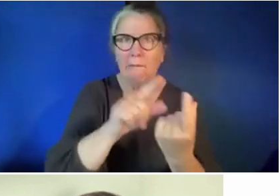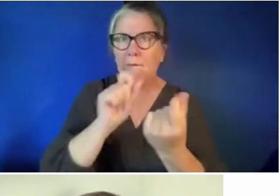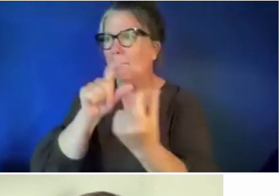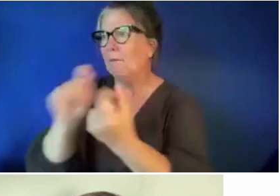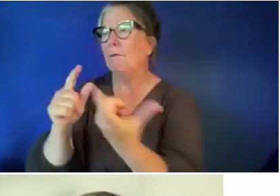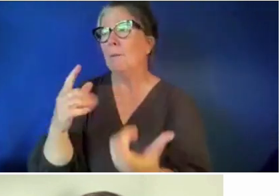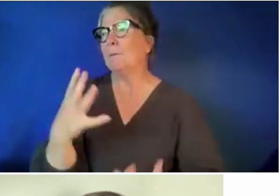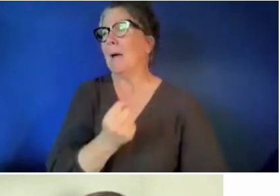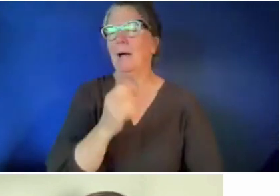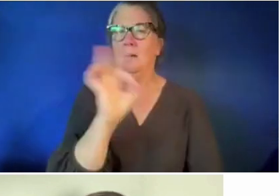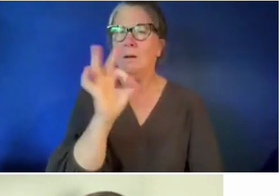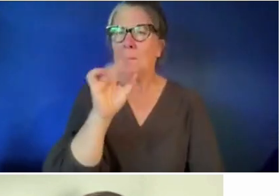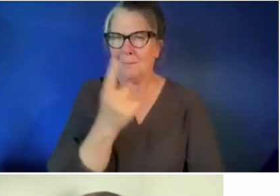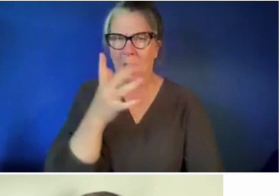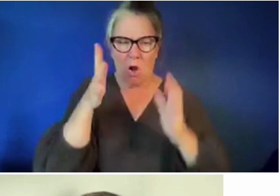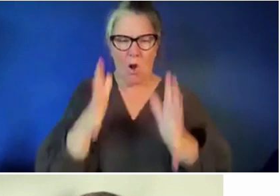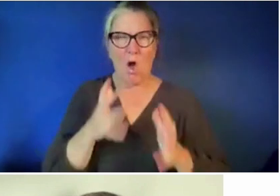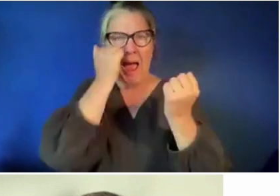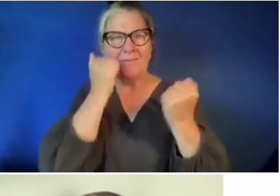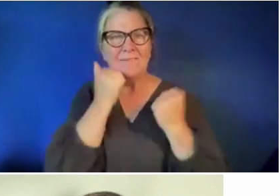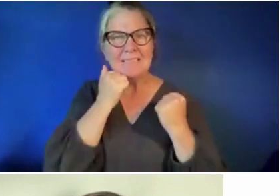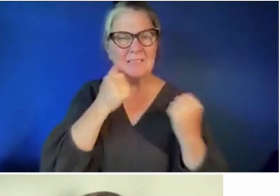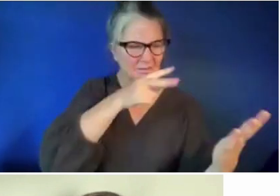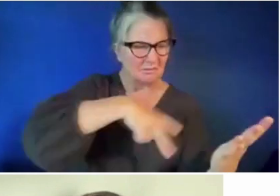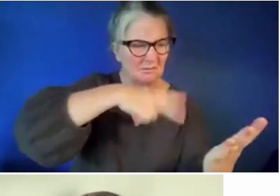are very strongly related to feeling on call.